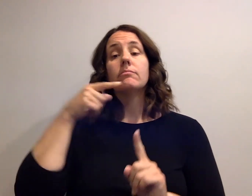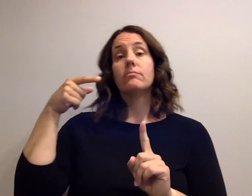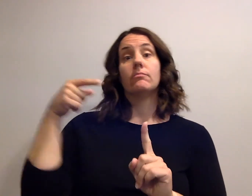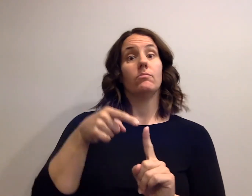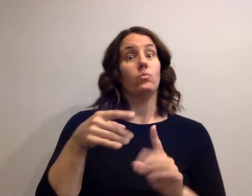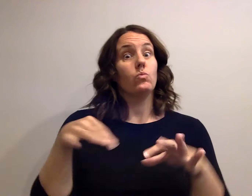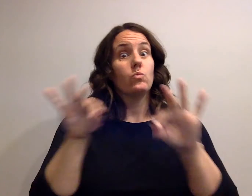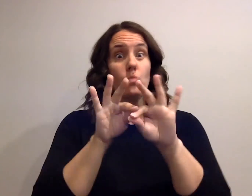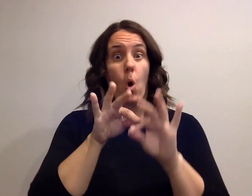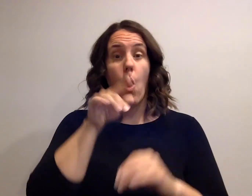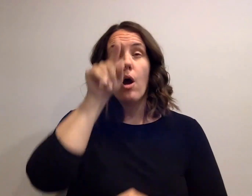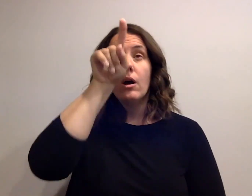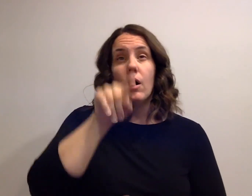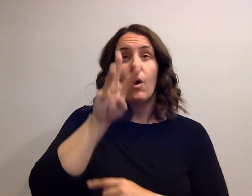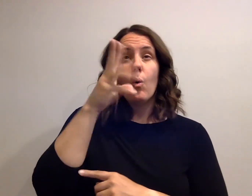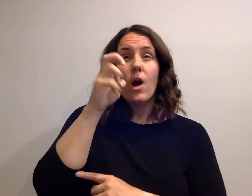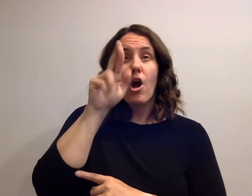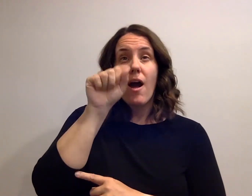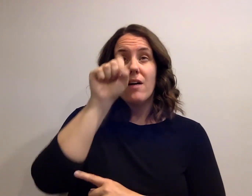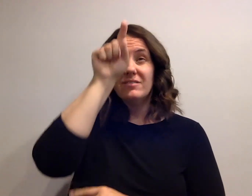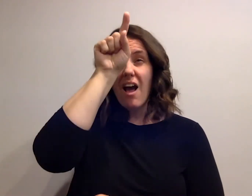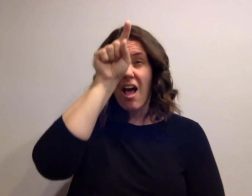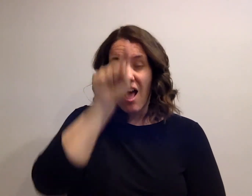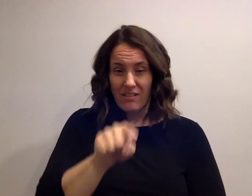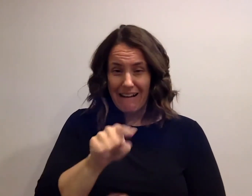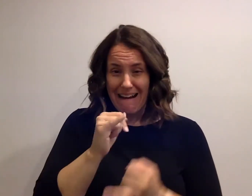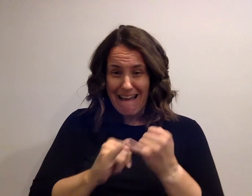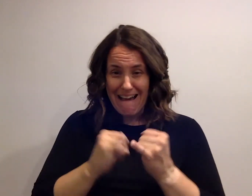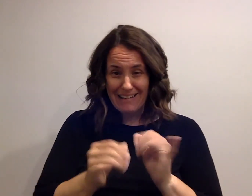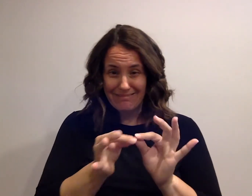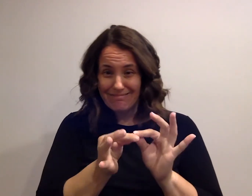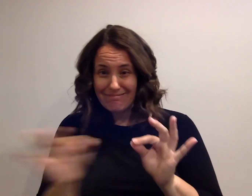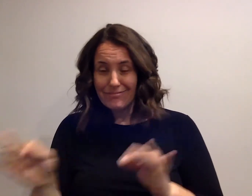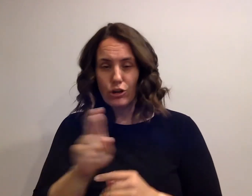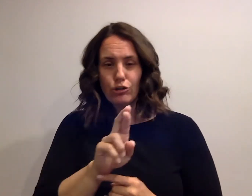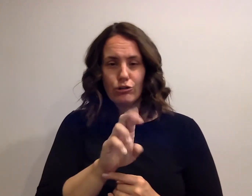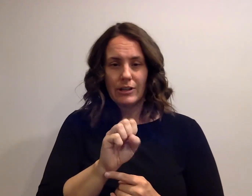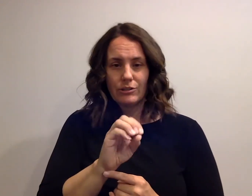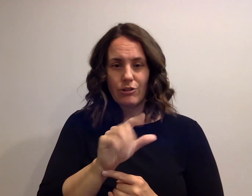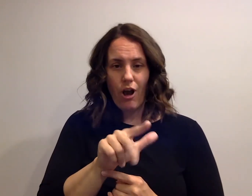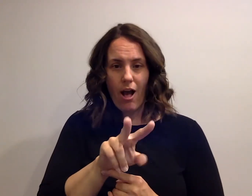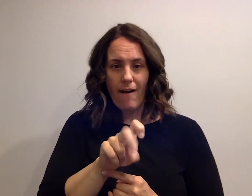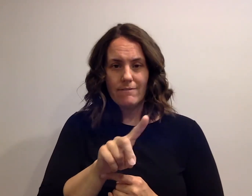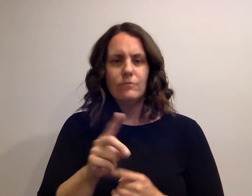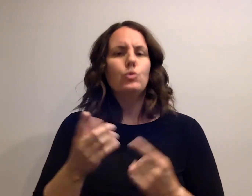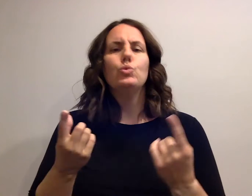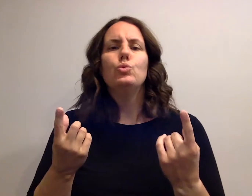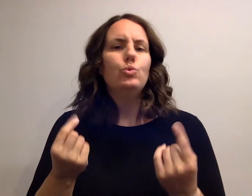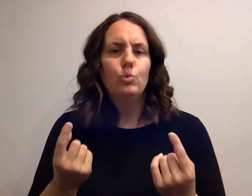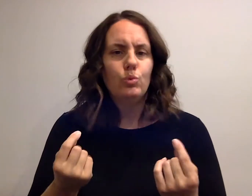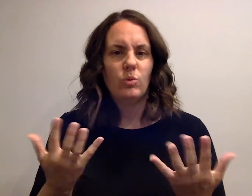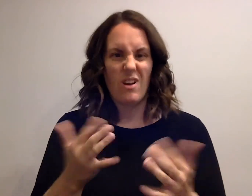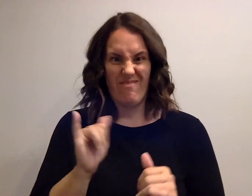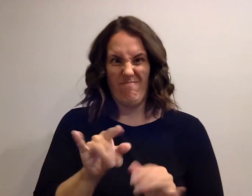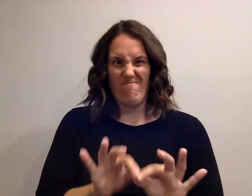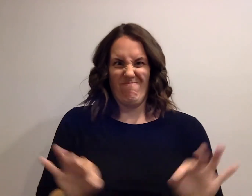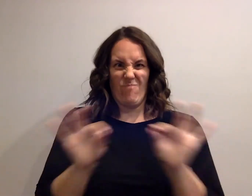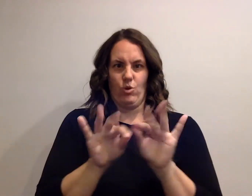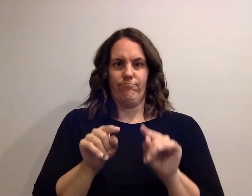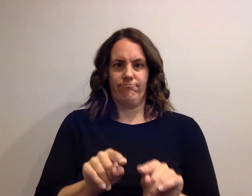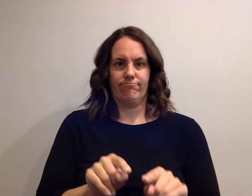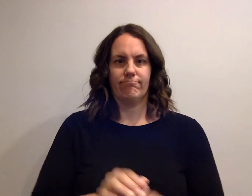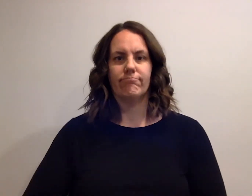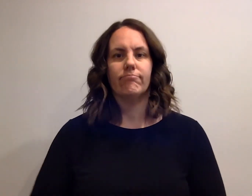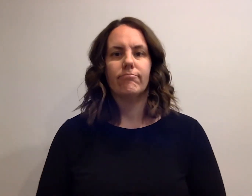The focus of the resolution is the 'Resolved' sentences.